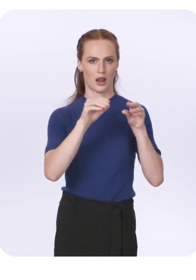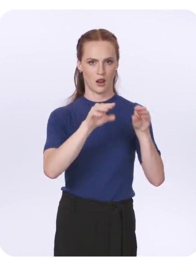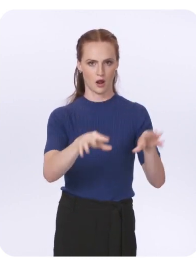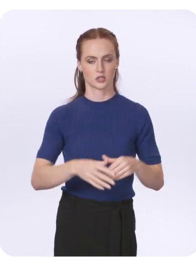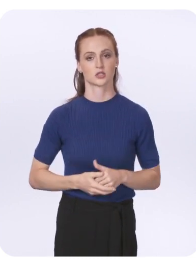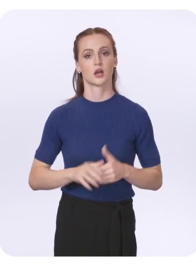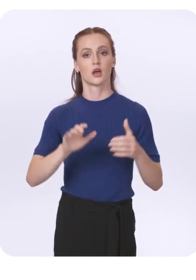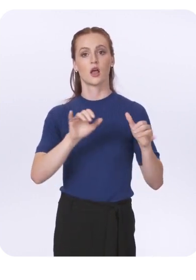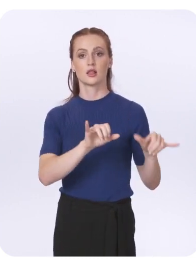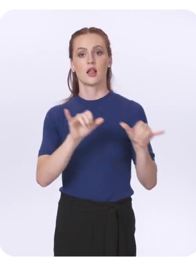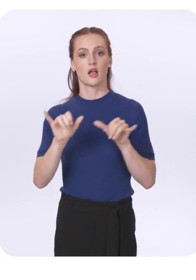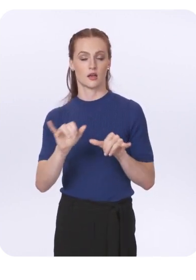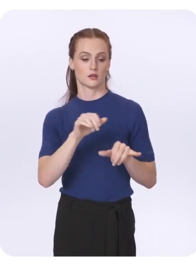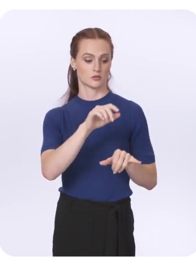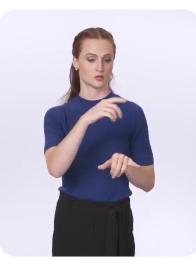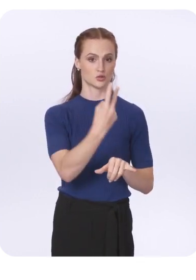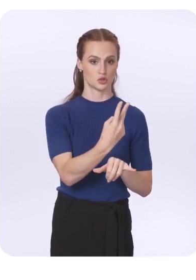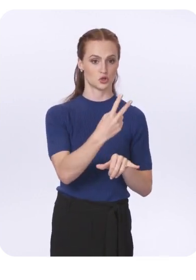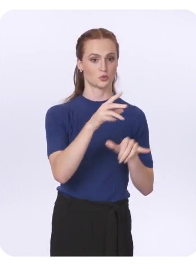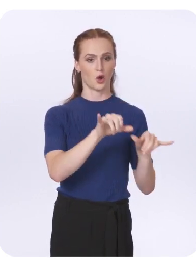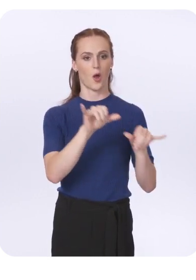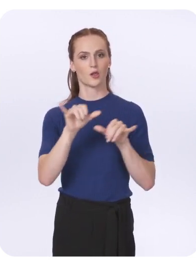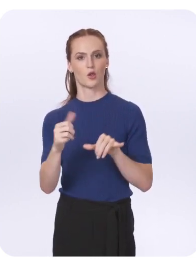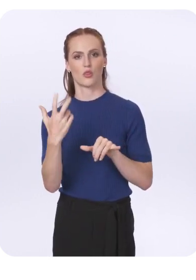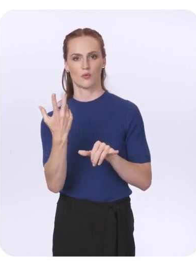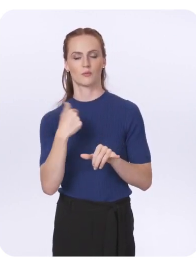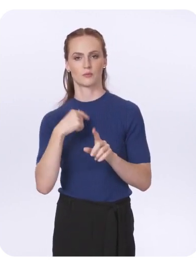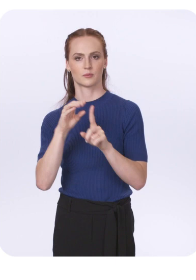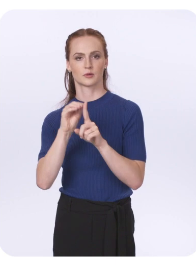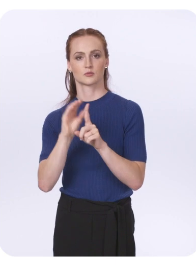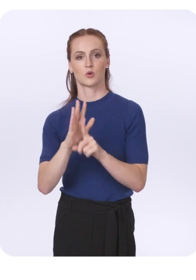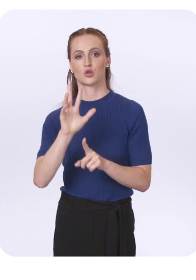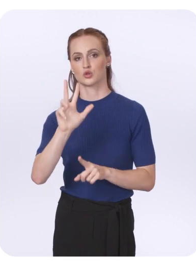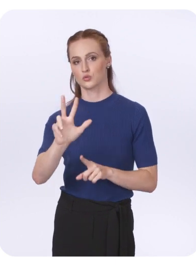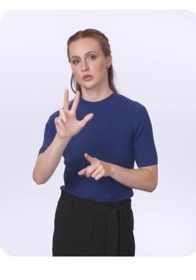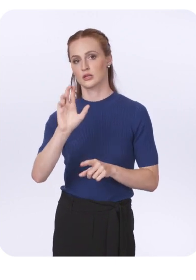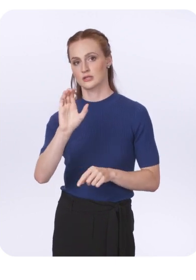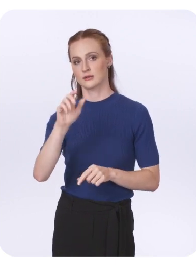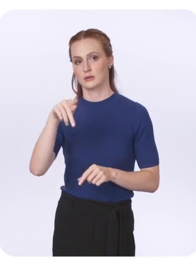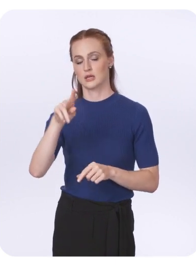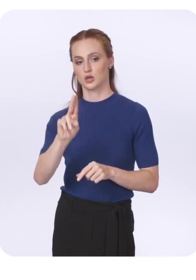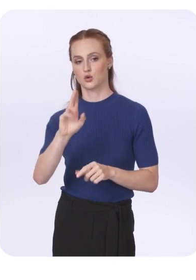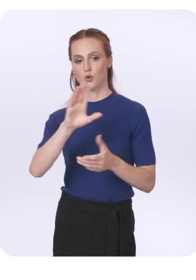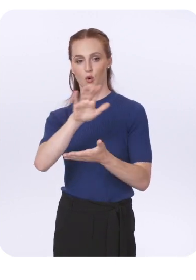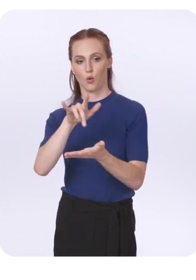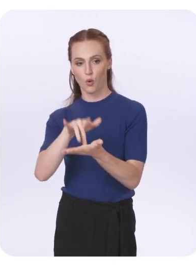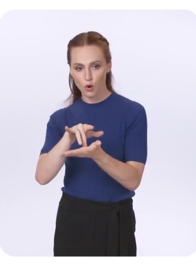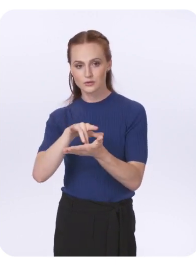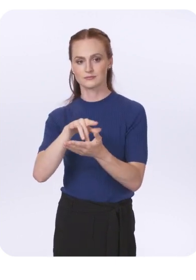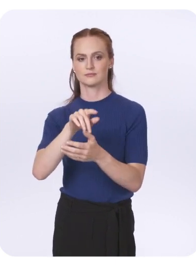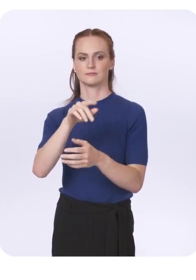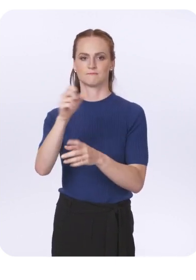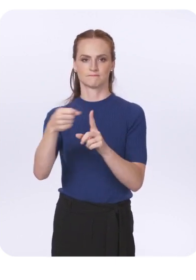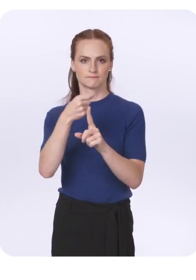our Quest 3 exposes three CPU cores directly to the application. Finally, there’s memory.